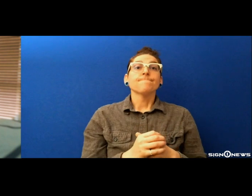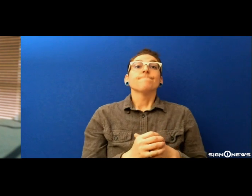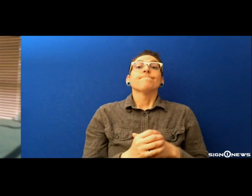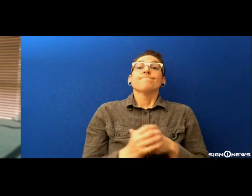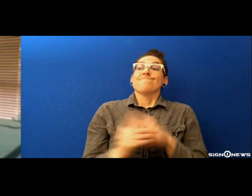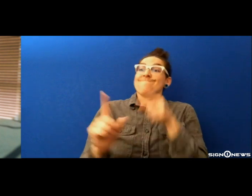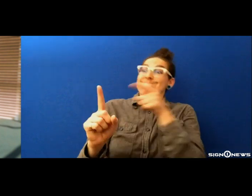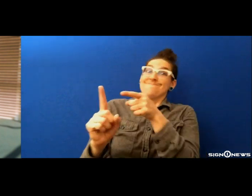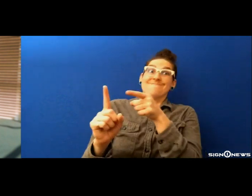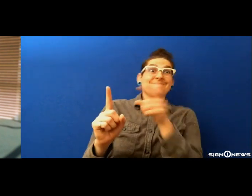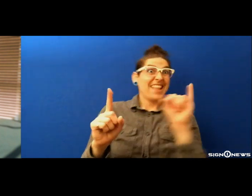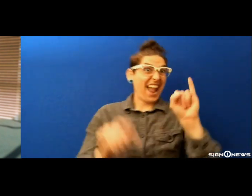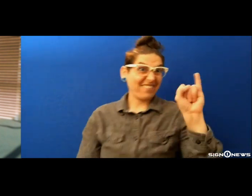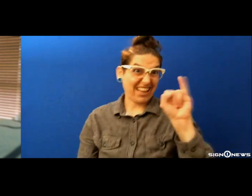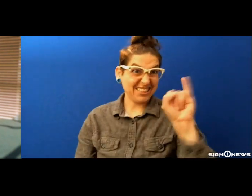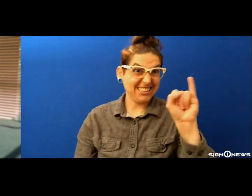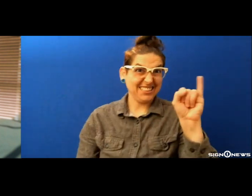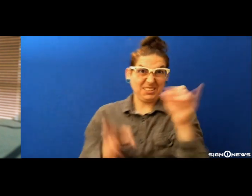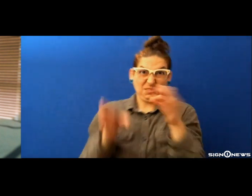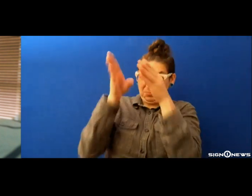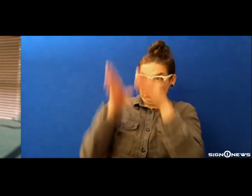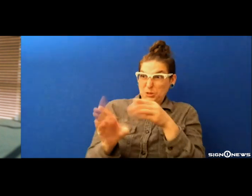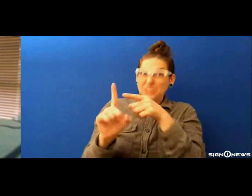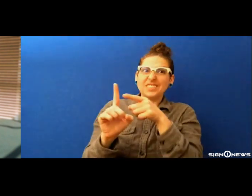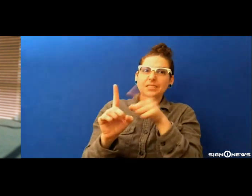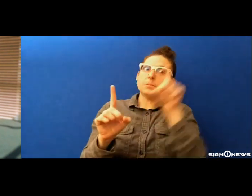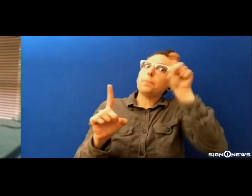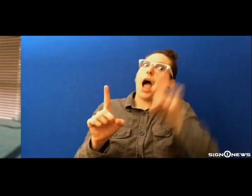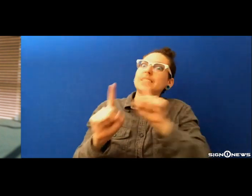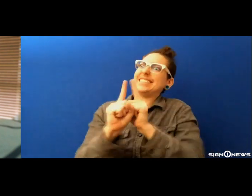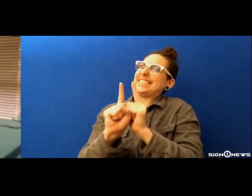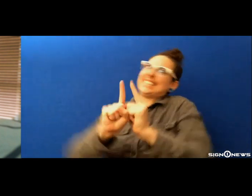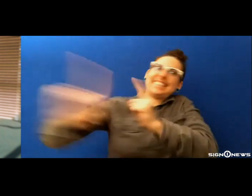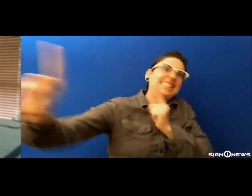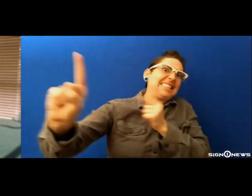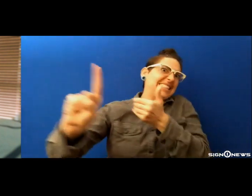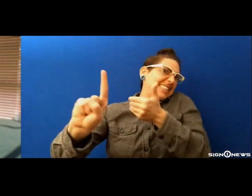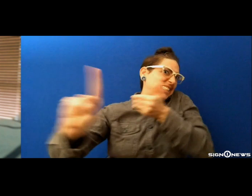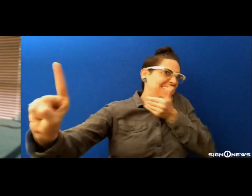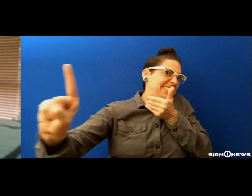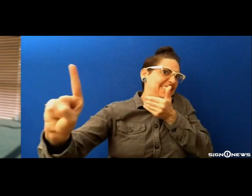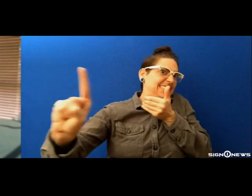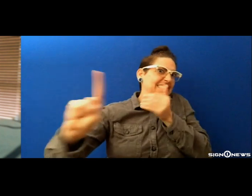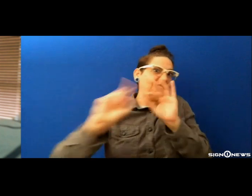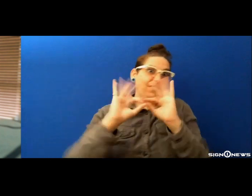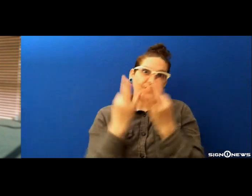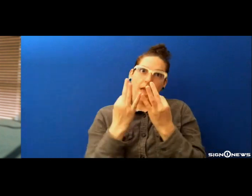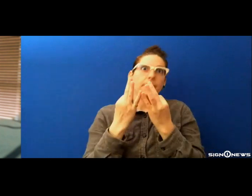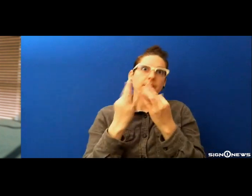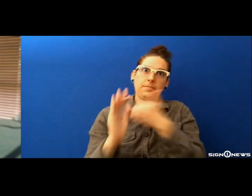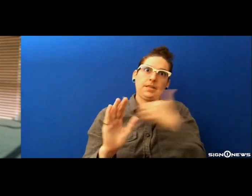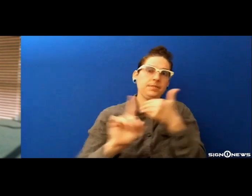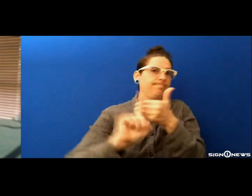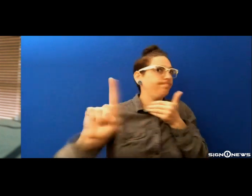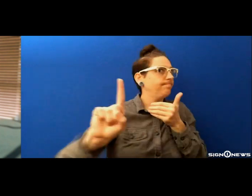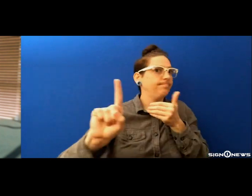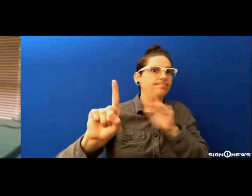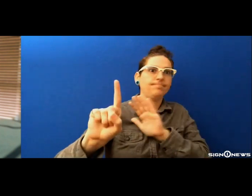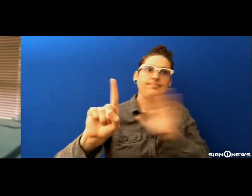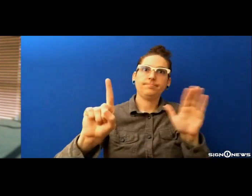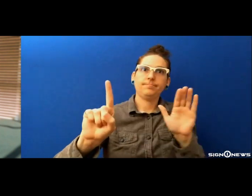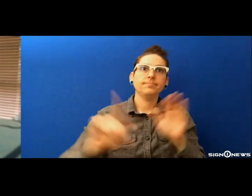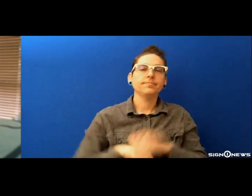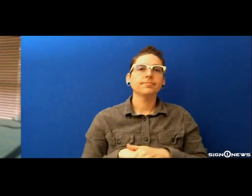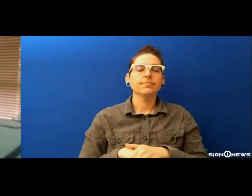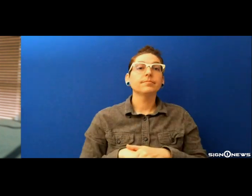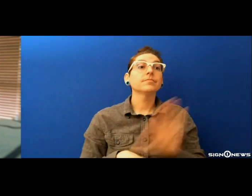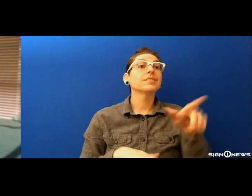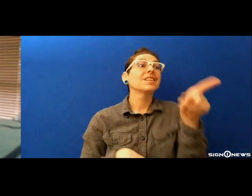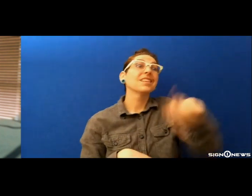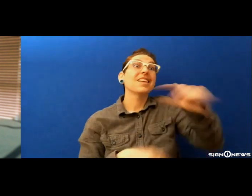Start with keeping the infected person isolated from other family members.